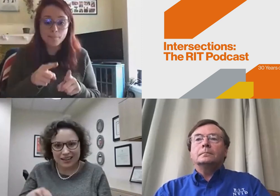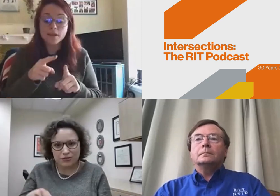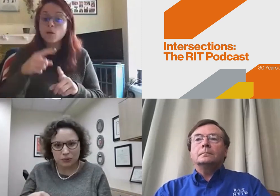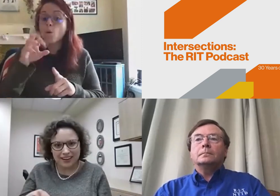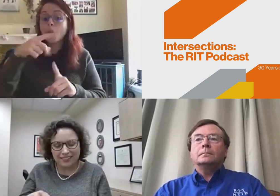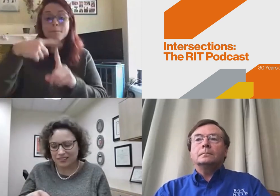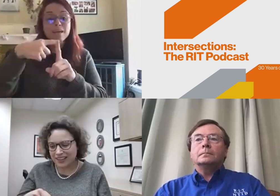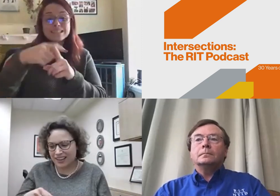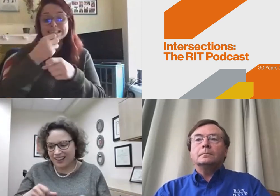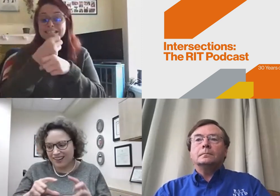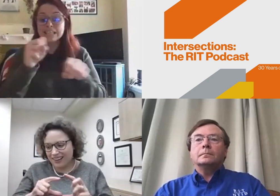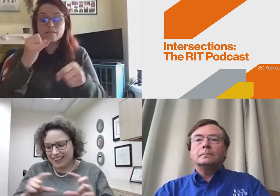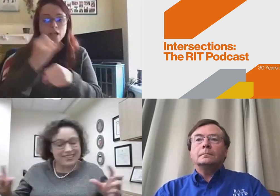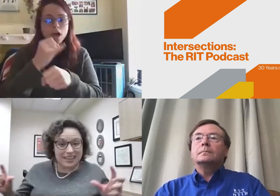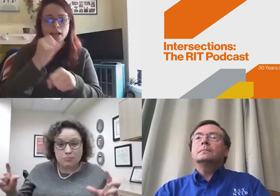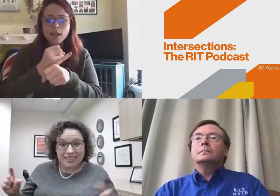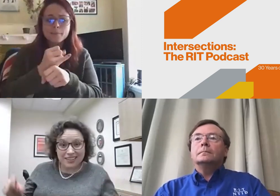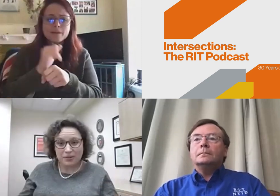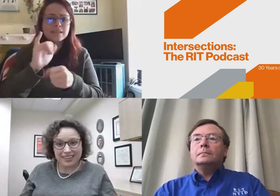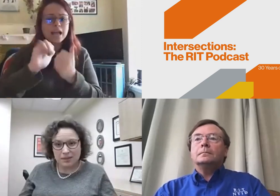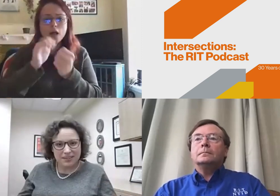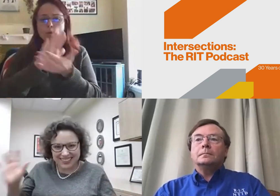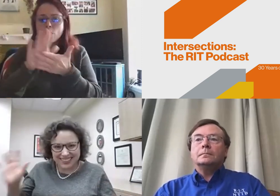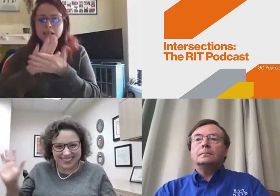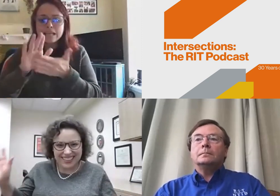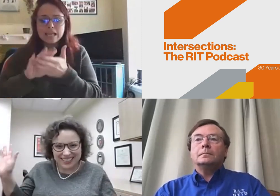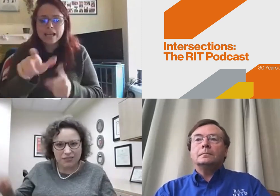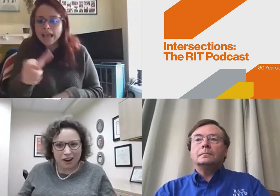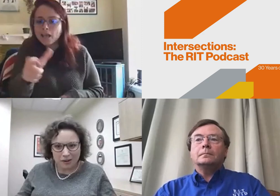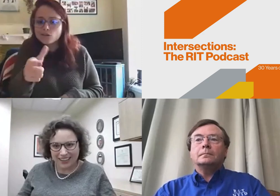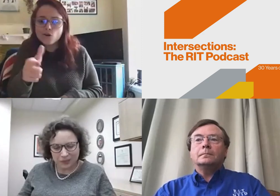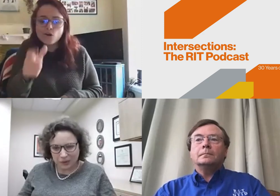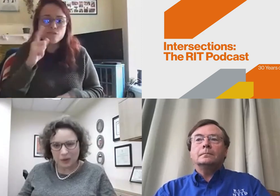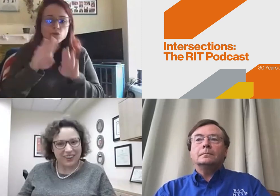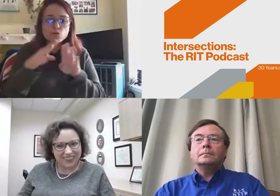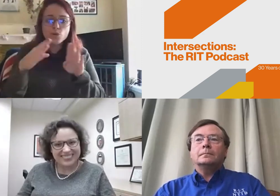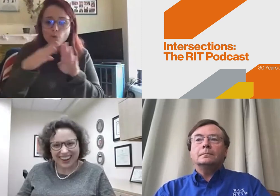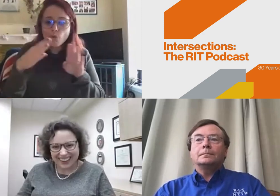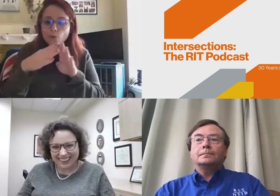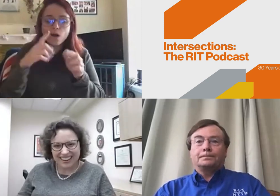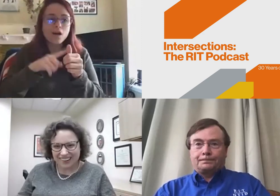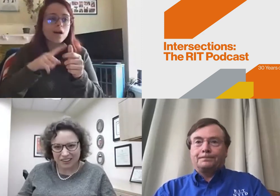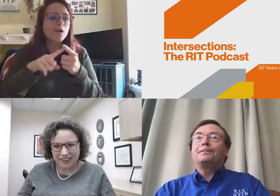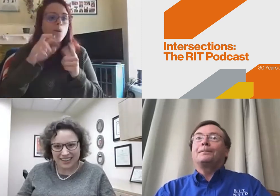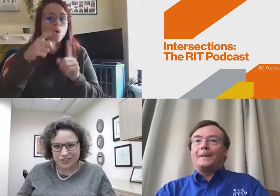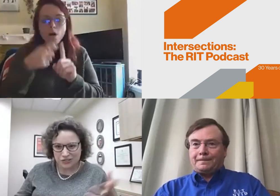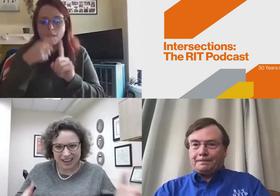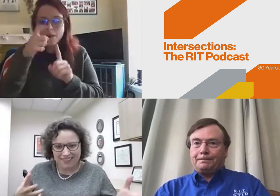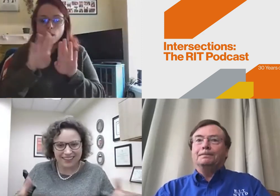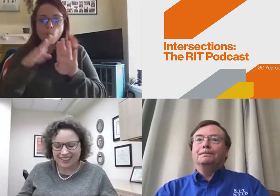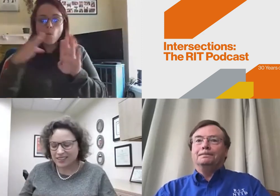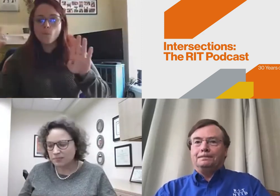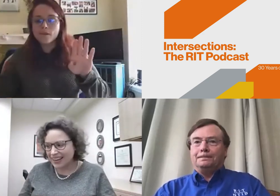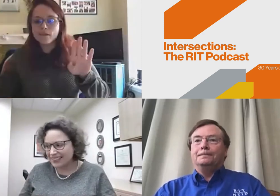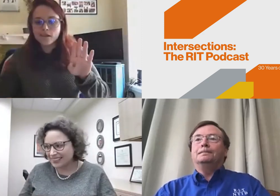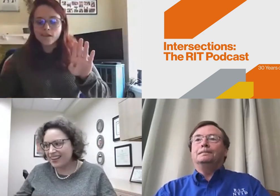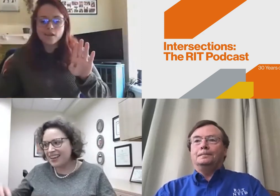of door handles in the same breath as we think about the sanitizing of automatic door openers and other ways to navigate space.